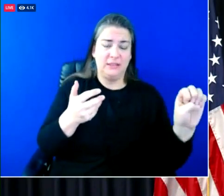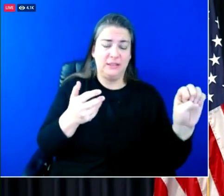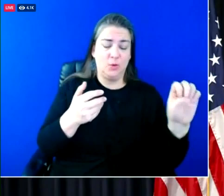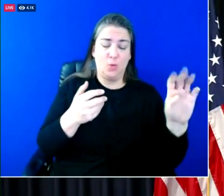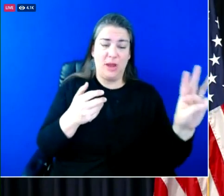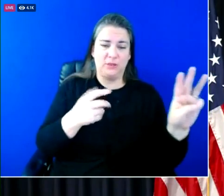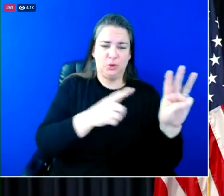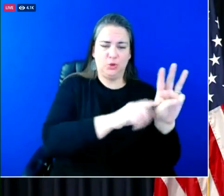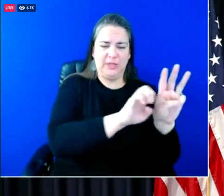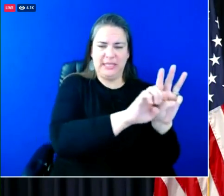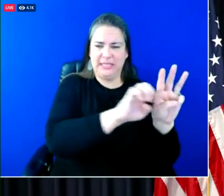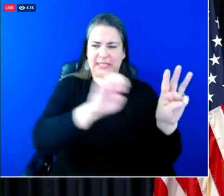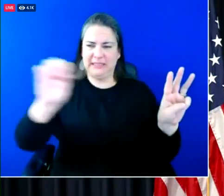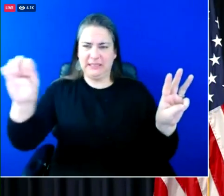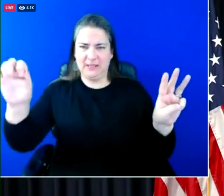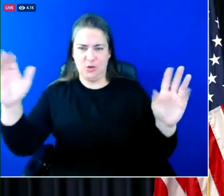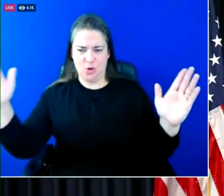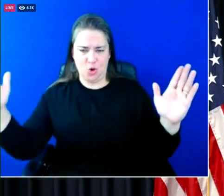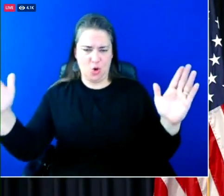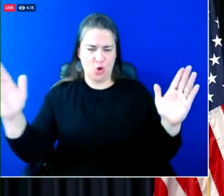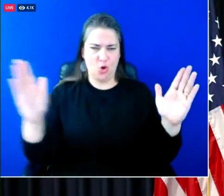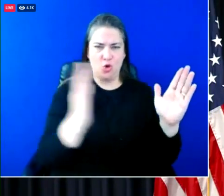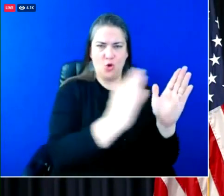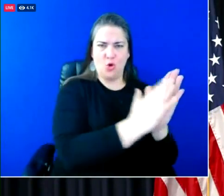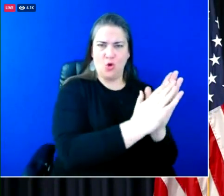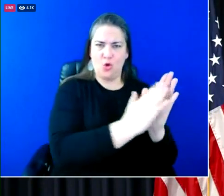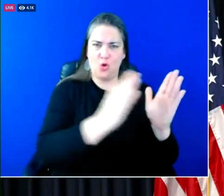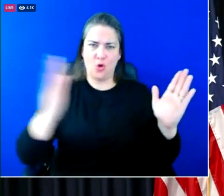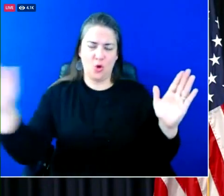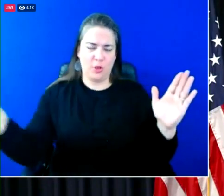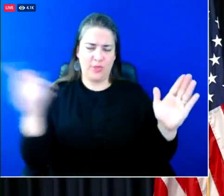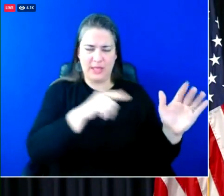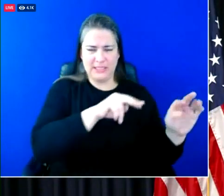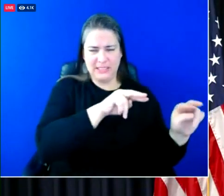air, putting forth amazing effort. But we're asking folks to do their part.